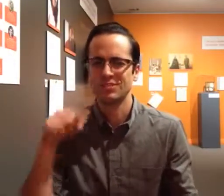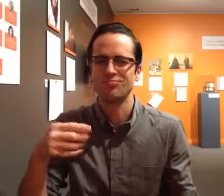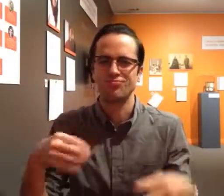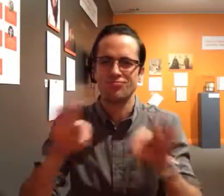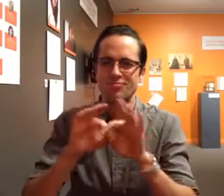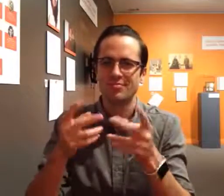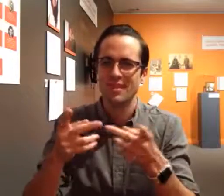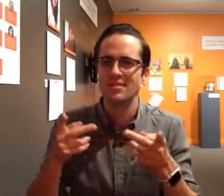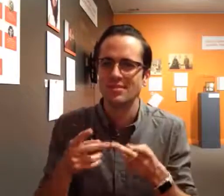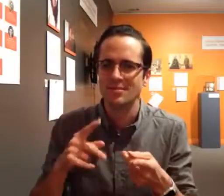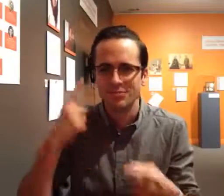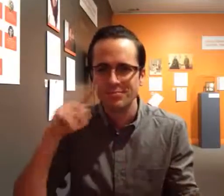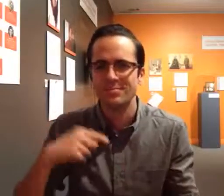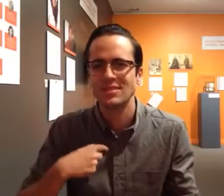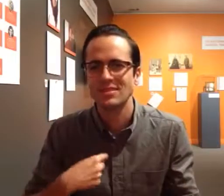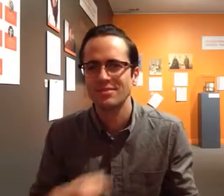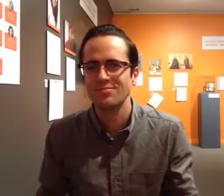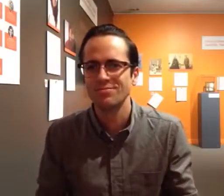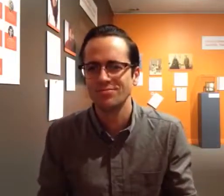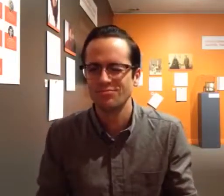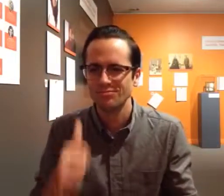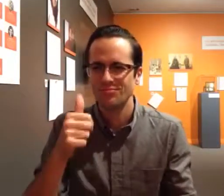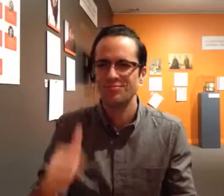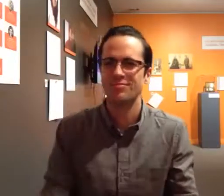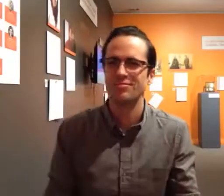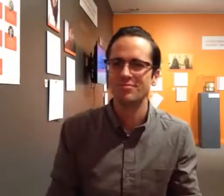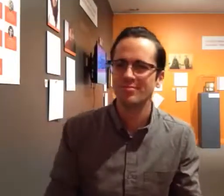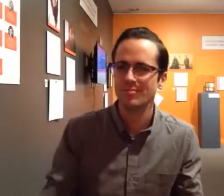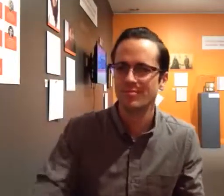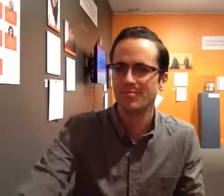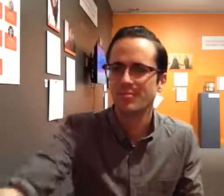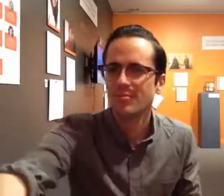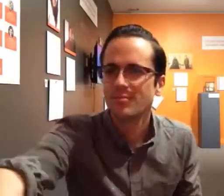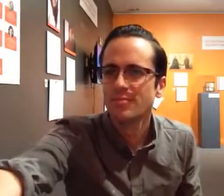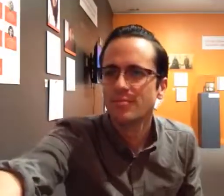This is an important place for me.